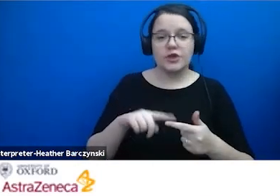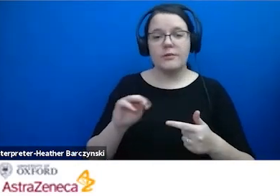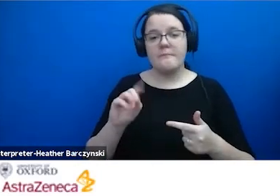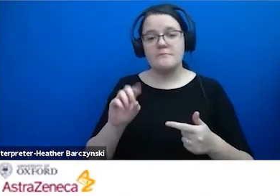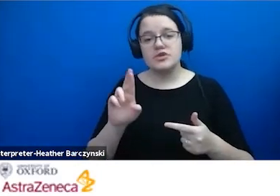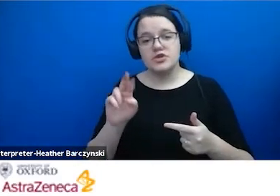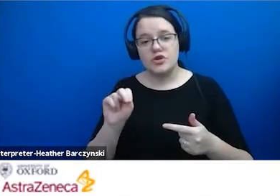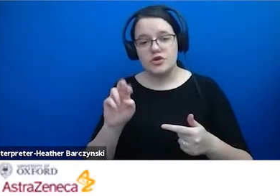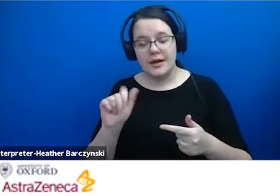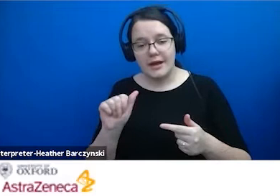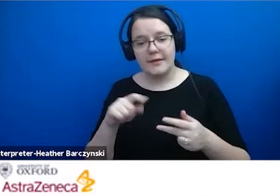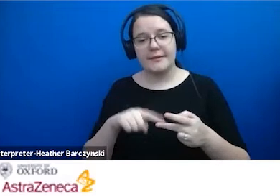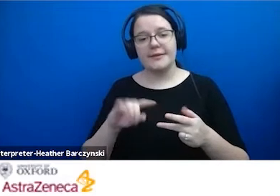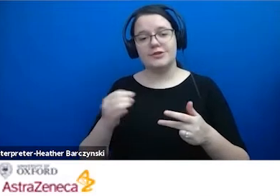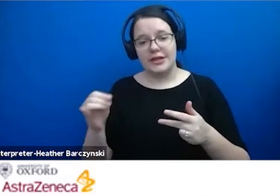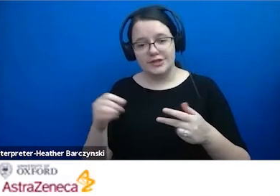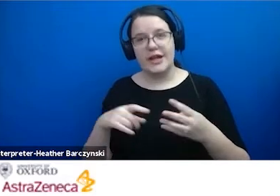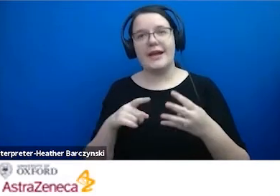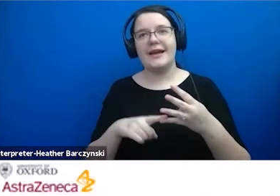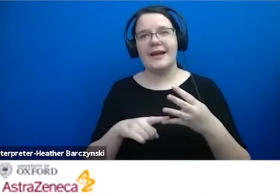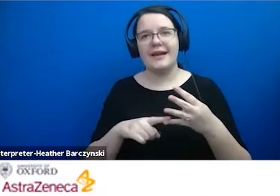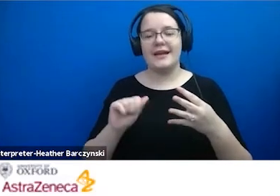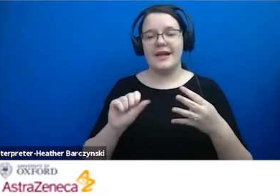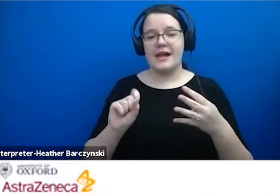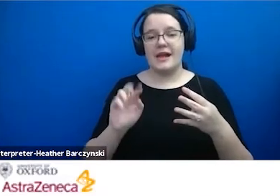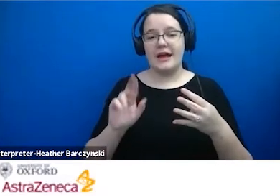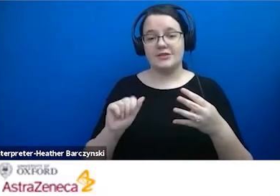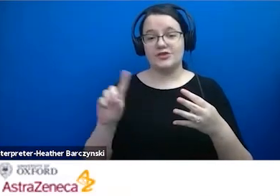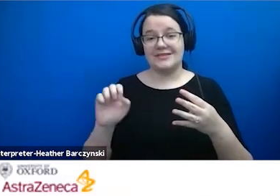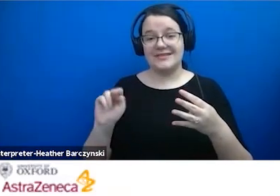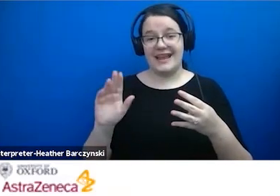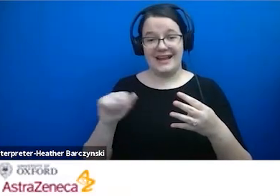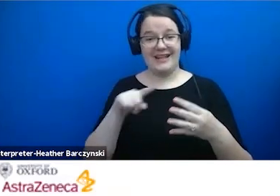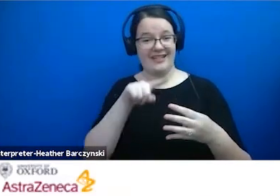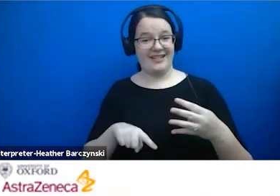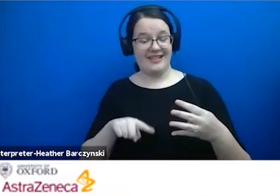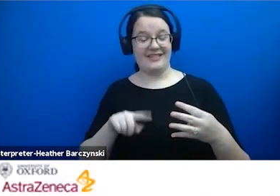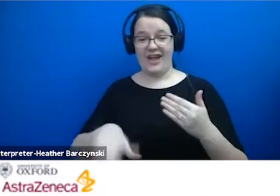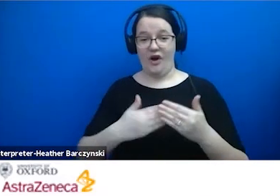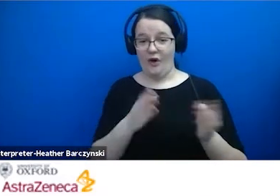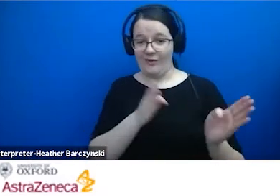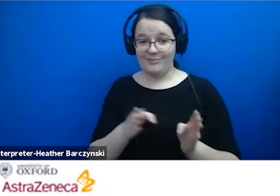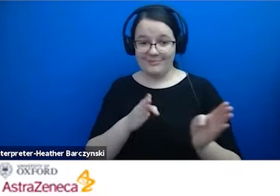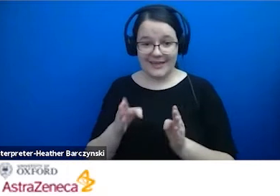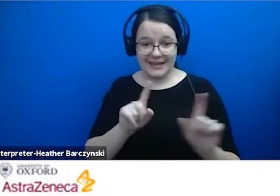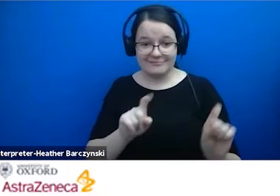pediatric trials planned or in the process of doing the early phases of these trials in children